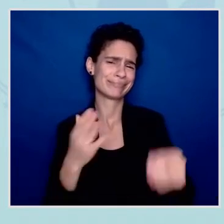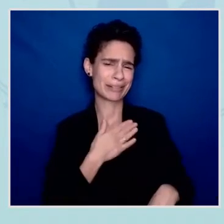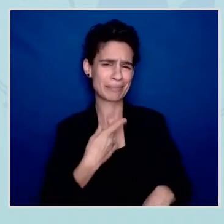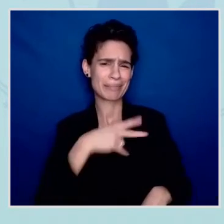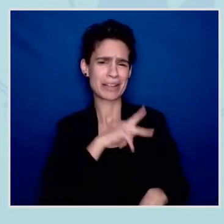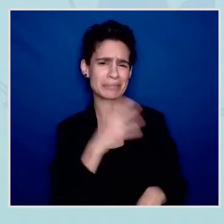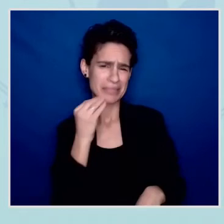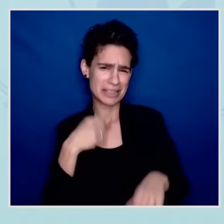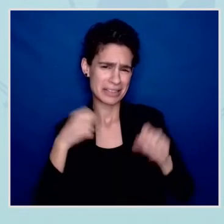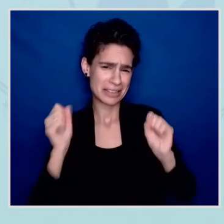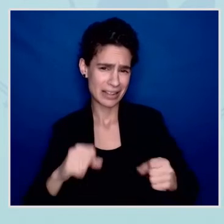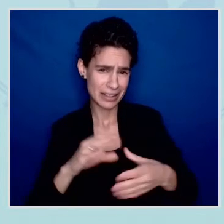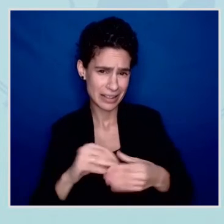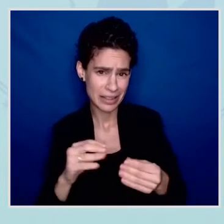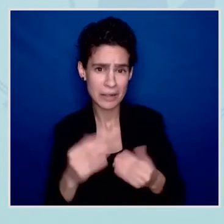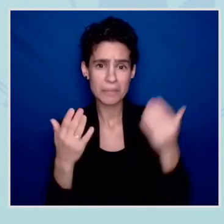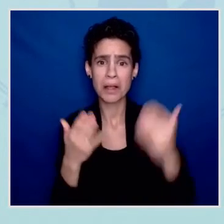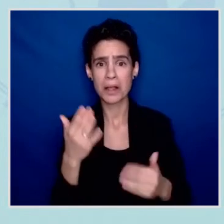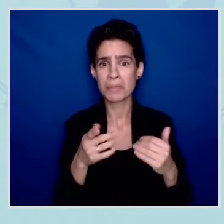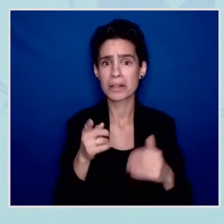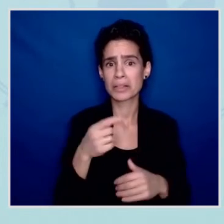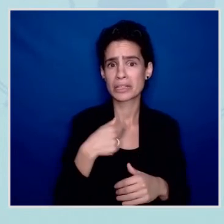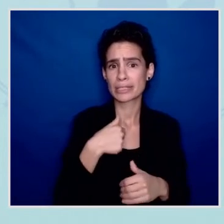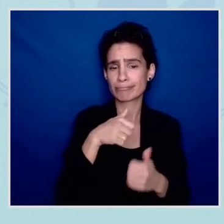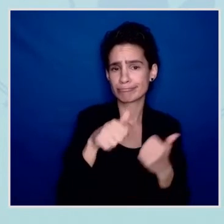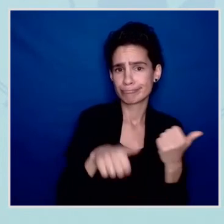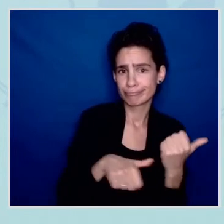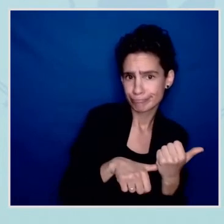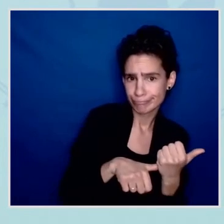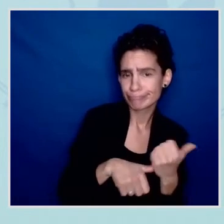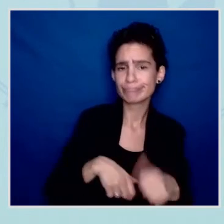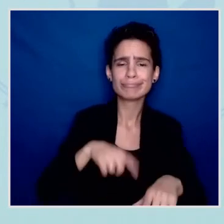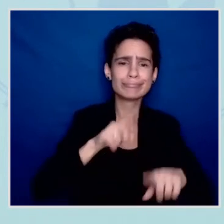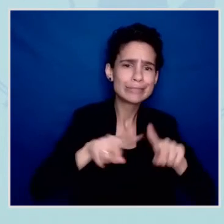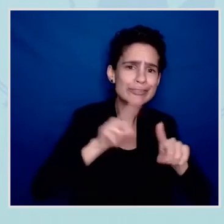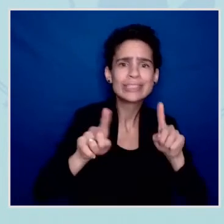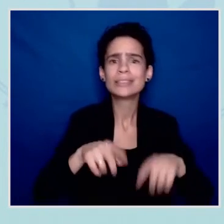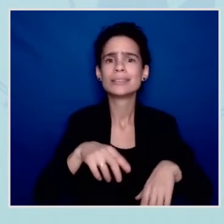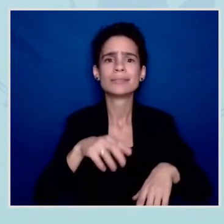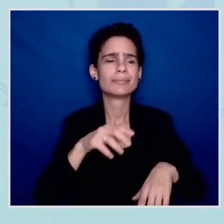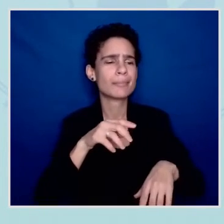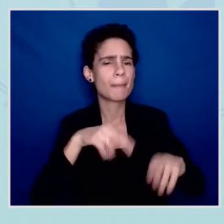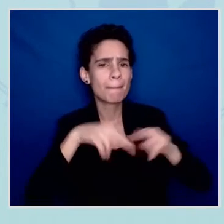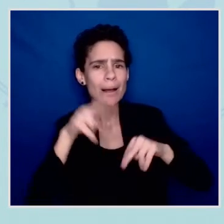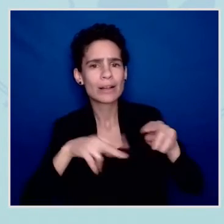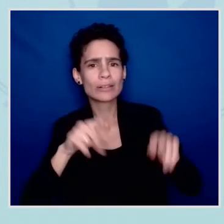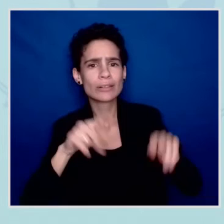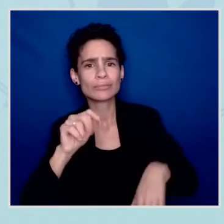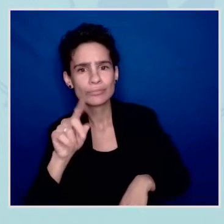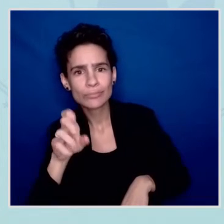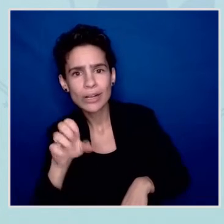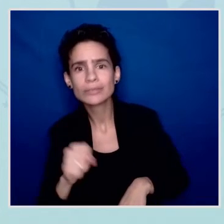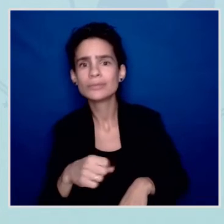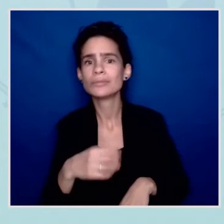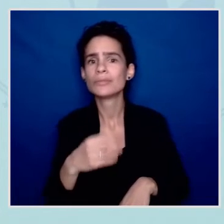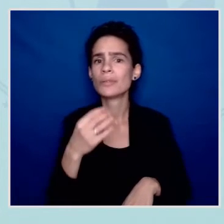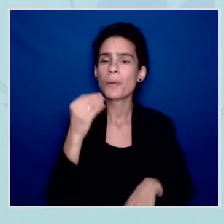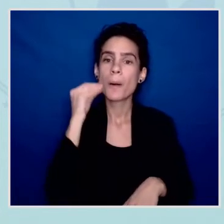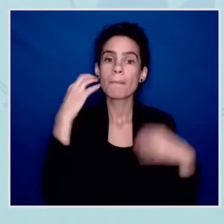DISTRICT ATTORNEY TO HELPING AUTHOR OF THE DOMESTIC WORKERS BILL OF RIGHTS IN THE SENATE, I CAN TELL YOU FROM PERSONAL